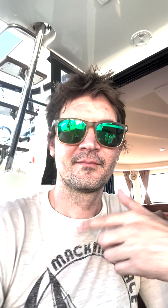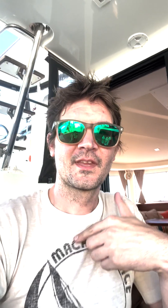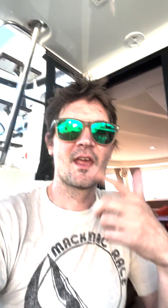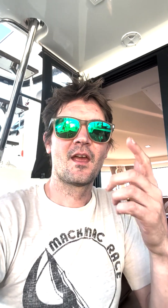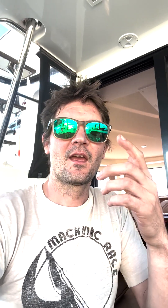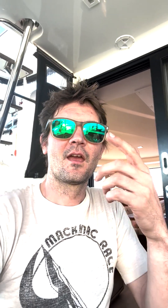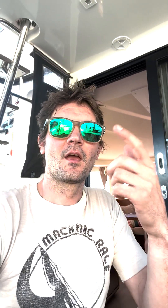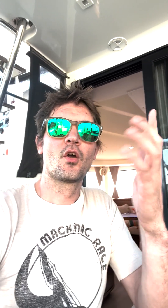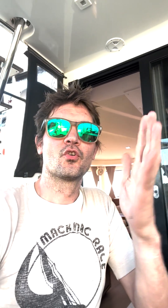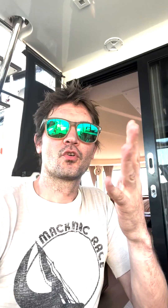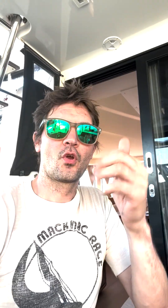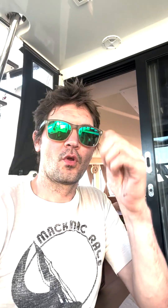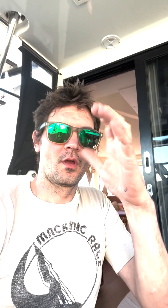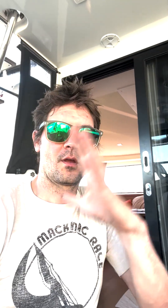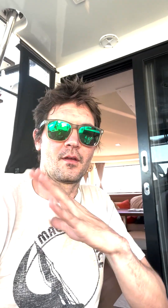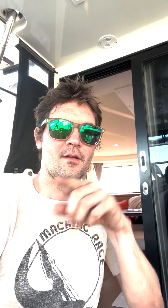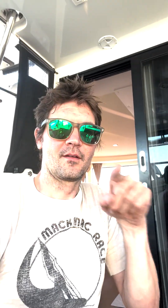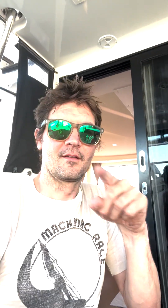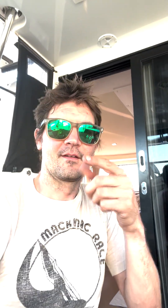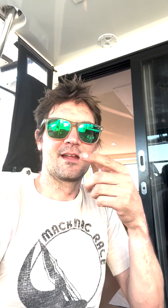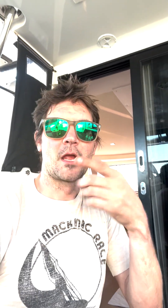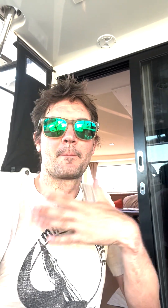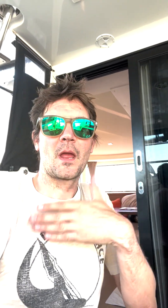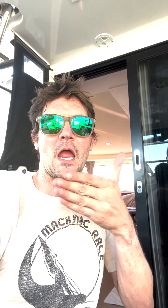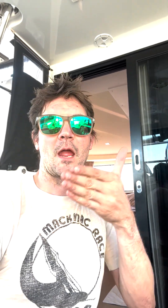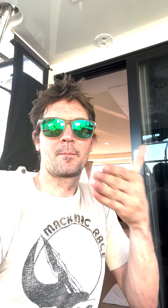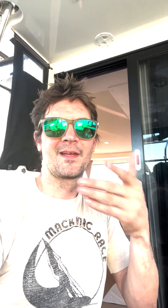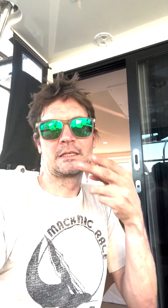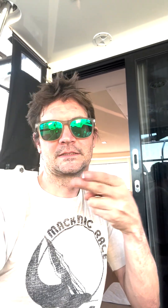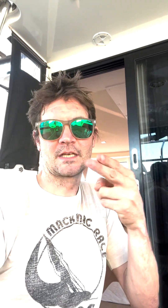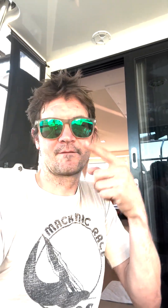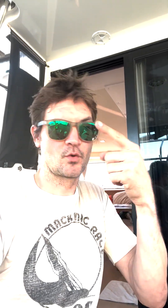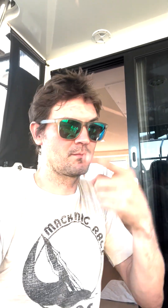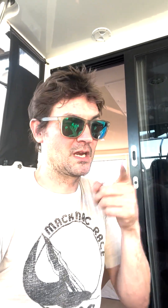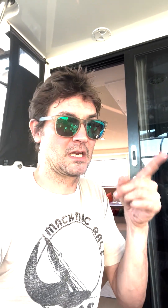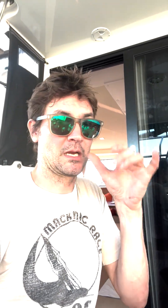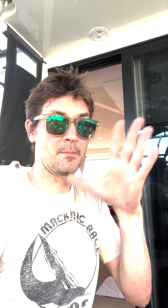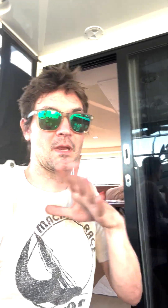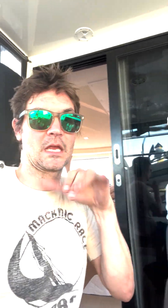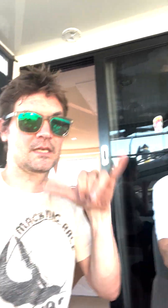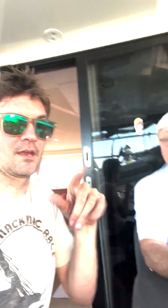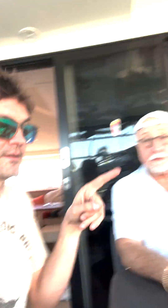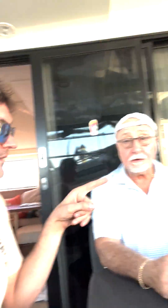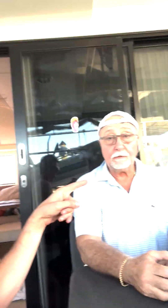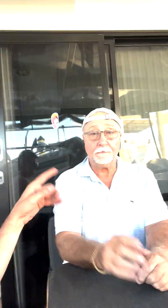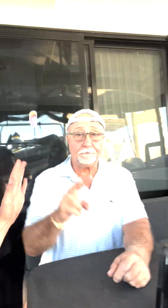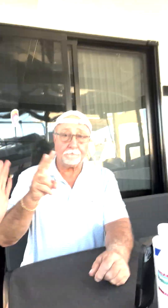I chatted with a man, my temporary neighbor, who’s staying here for a month. I chatted with a man—my temporary neighbor—who’s staying here for a month.